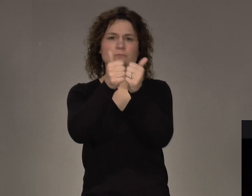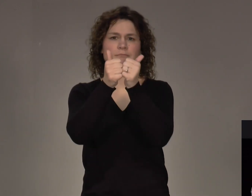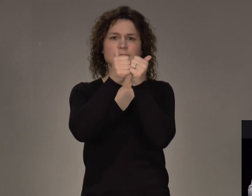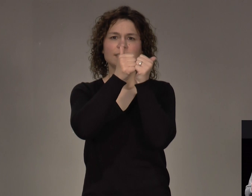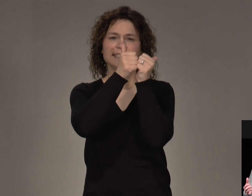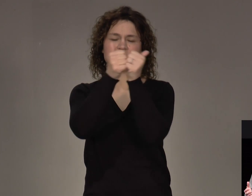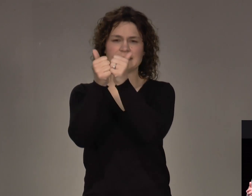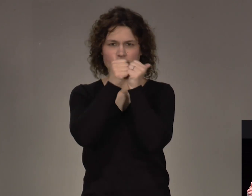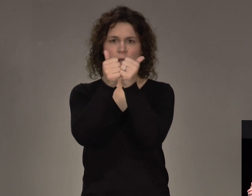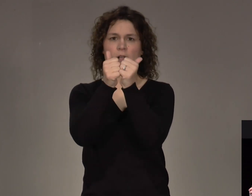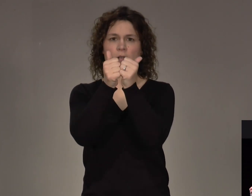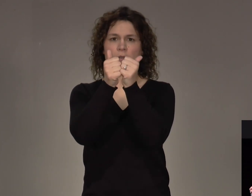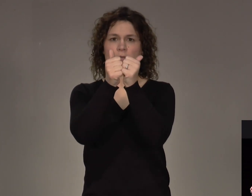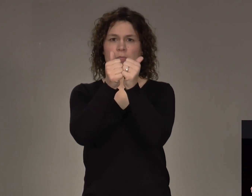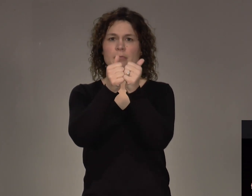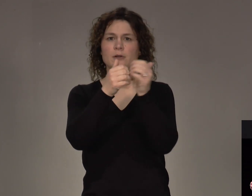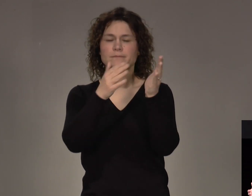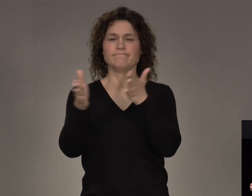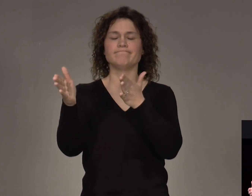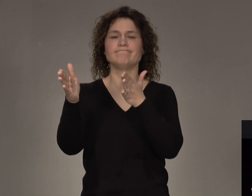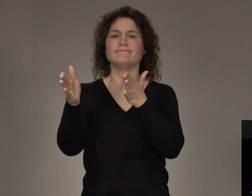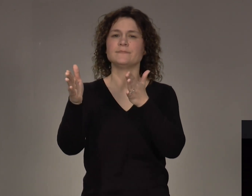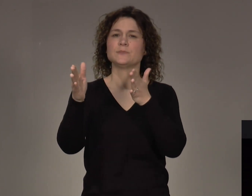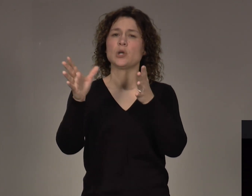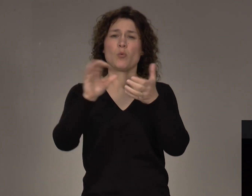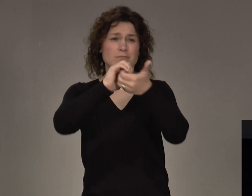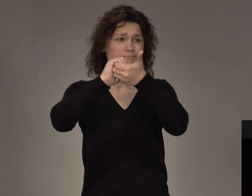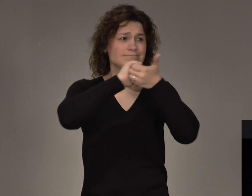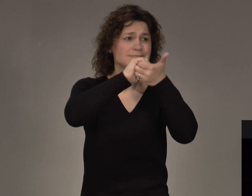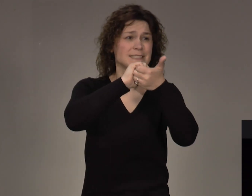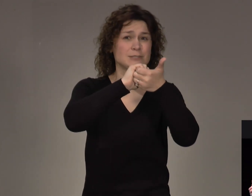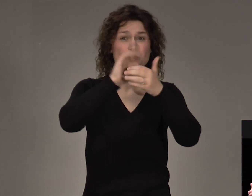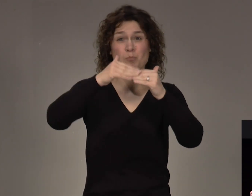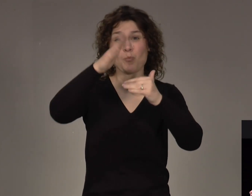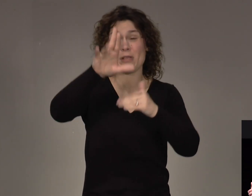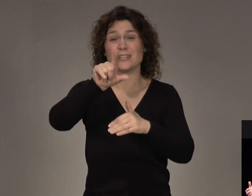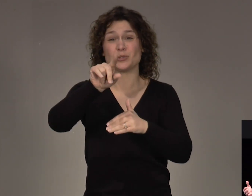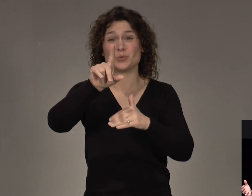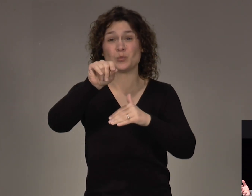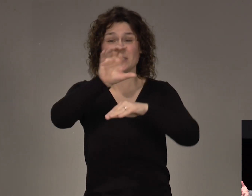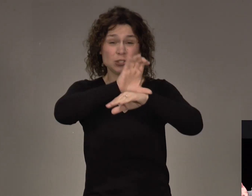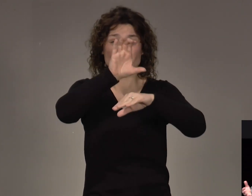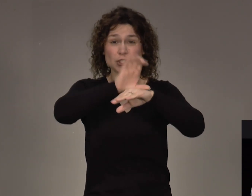as we partner with over 20 congregations and not-for-profits in our